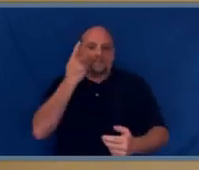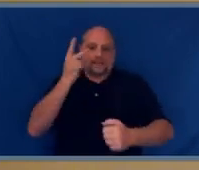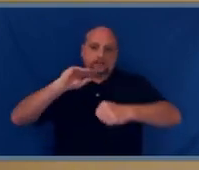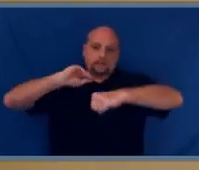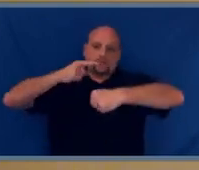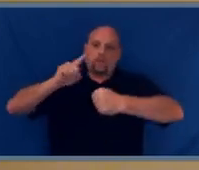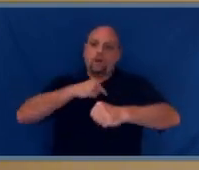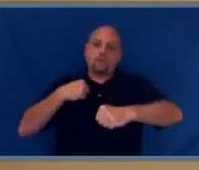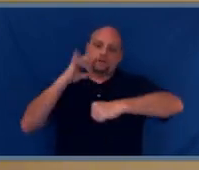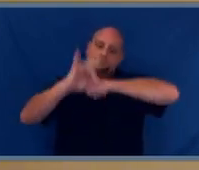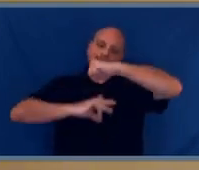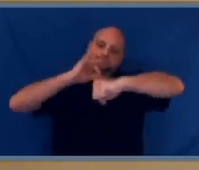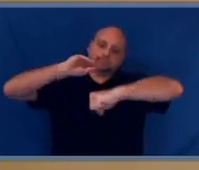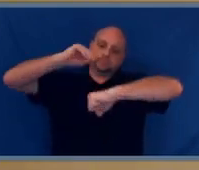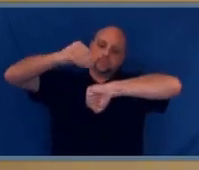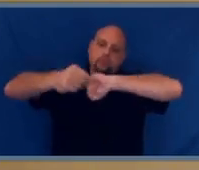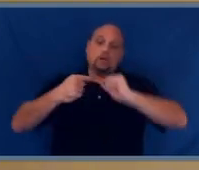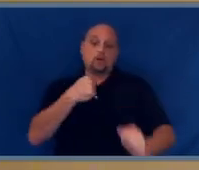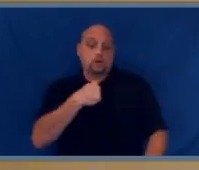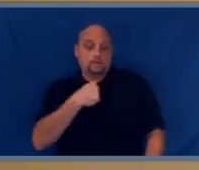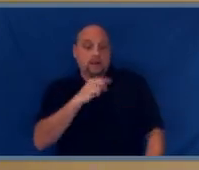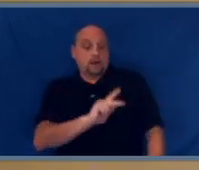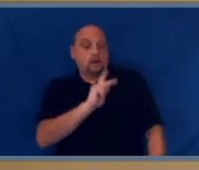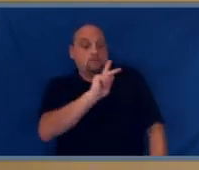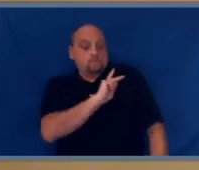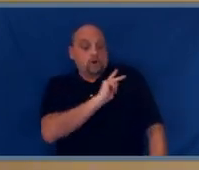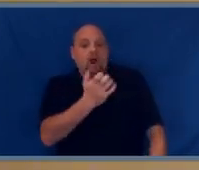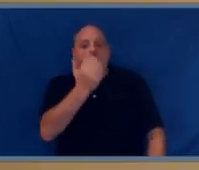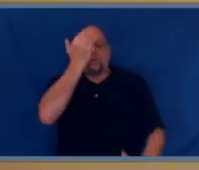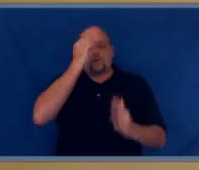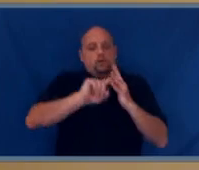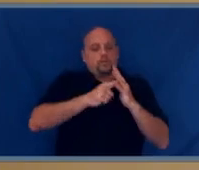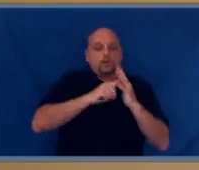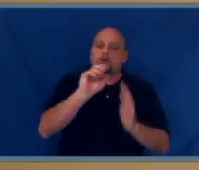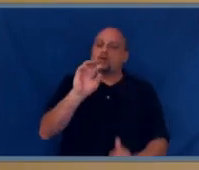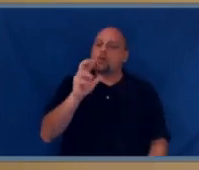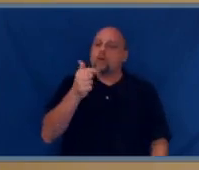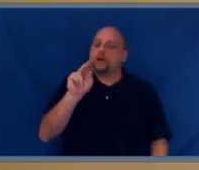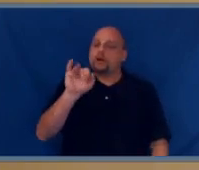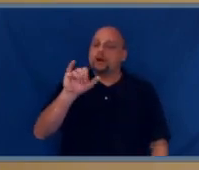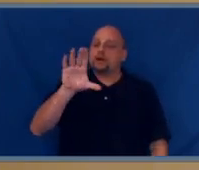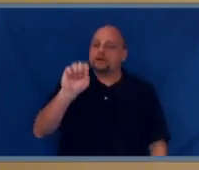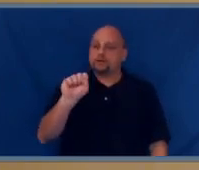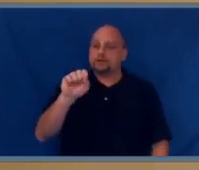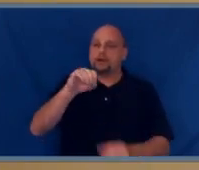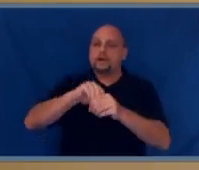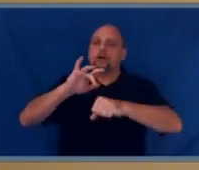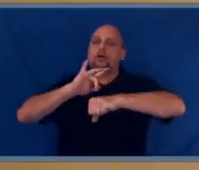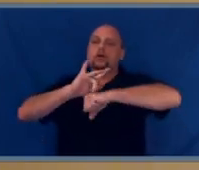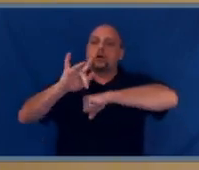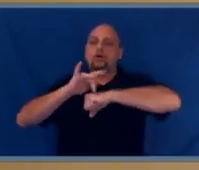I'M INTERESTED IN THE ORIGIN EVER ORGANIC COMPOUNDS.